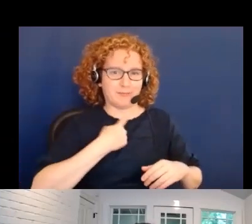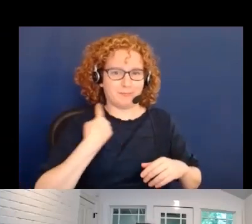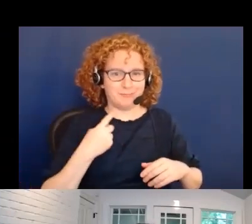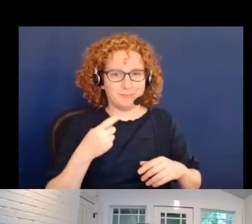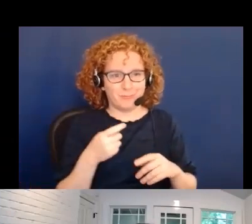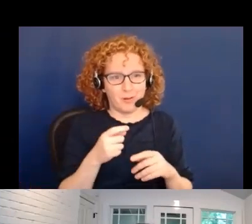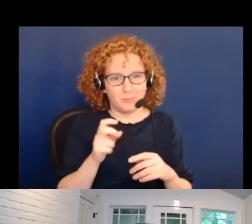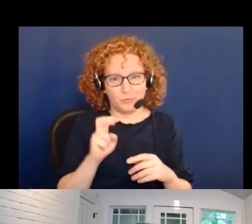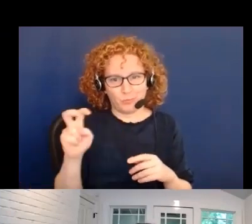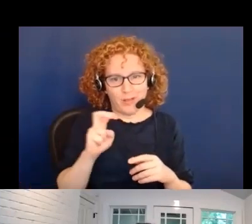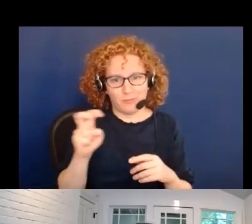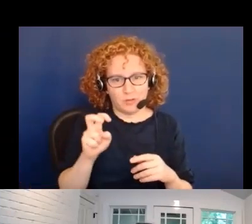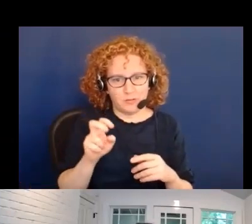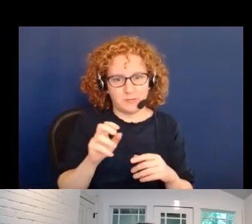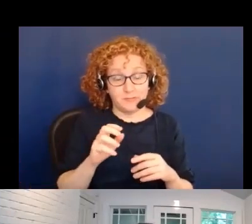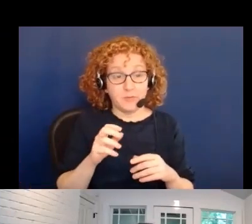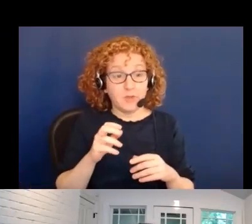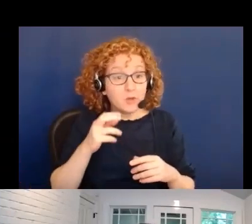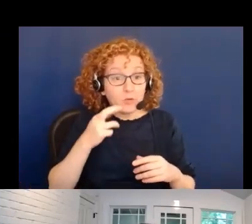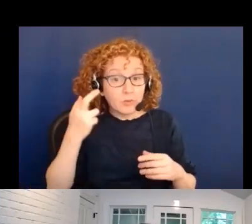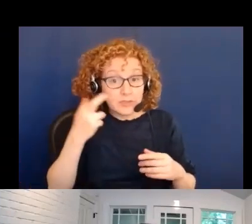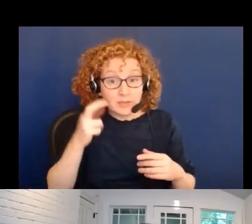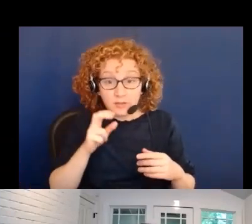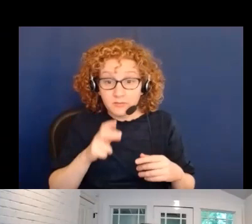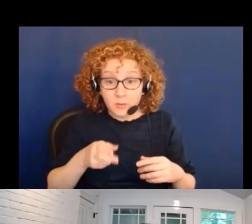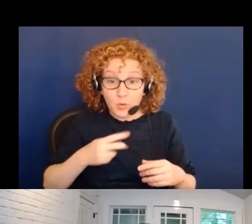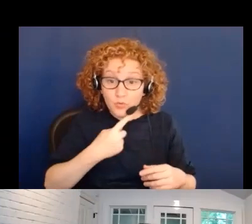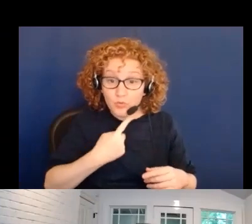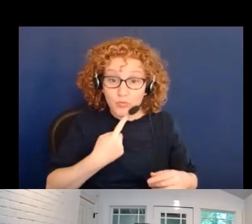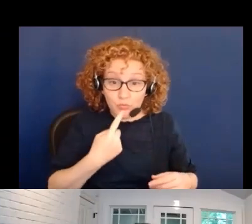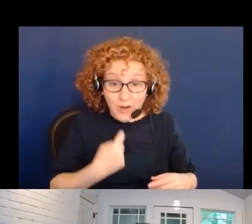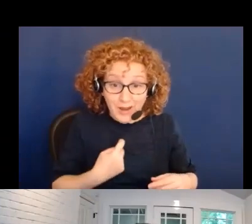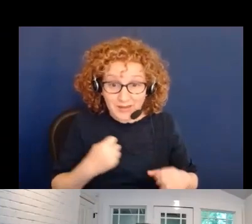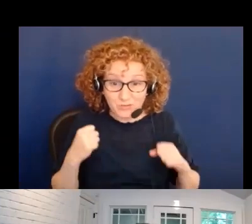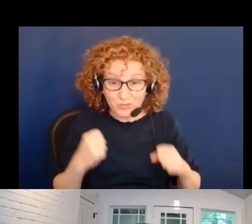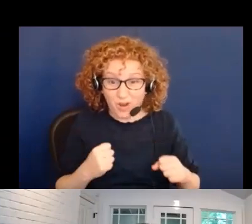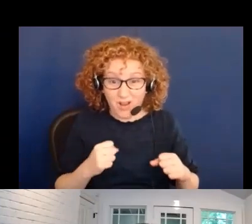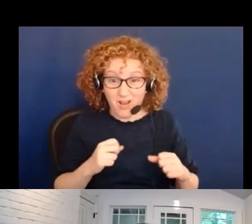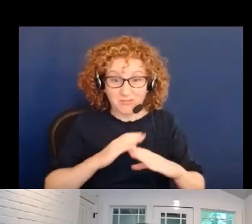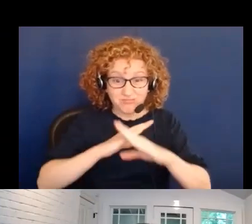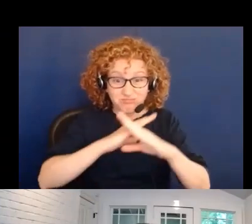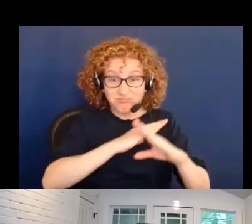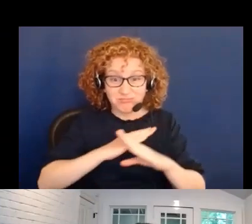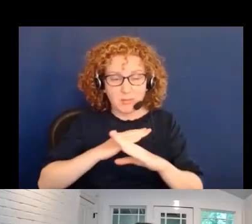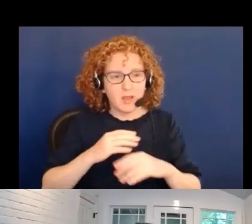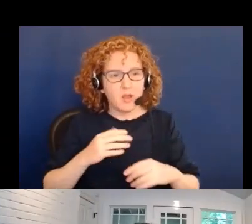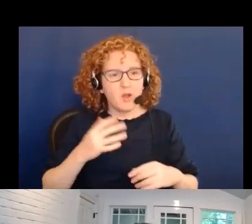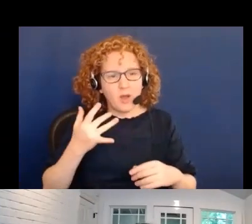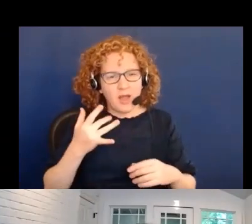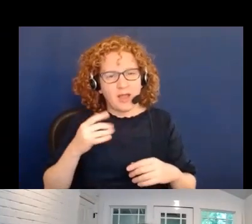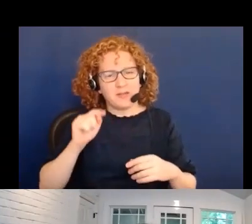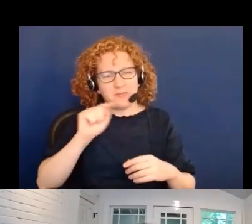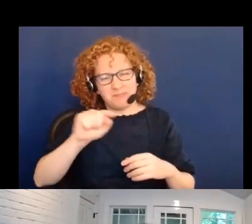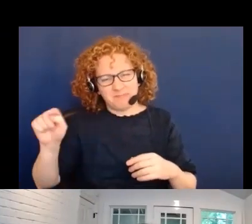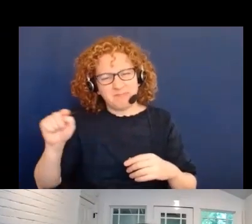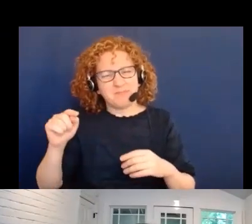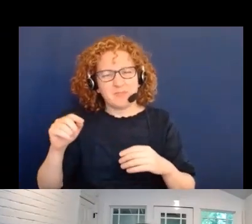things: the spread of variants of concern that are more transmissible along with loosening of control